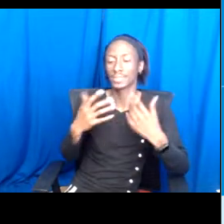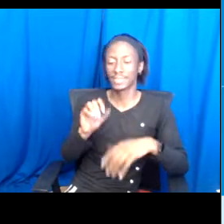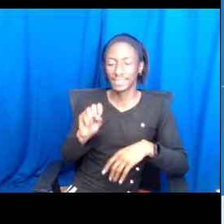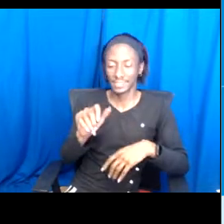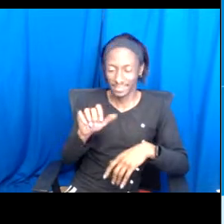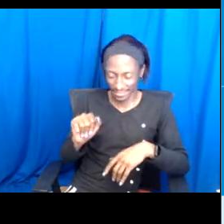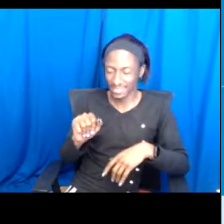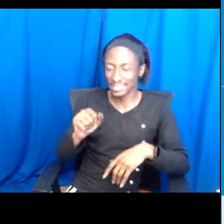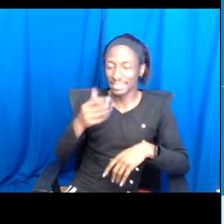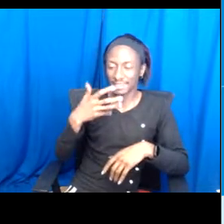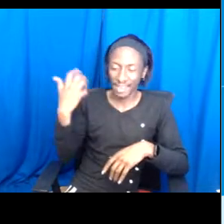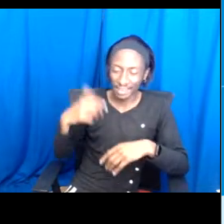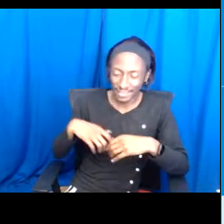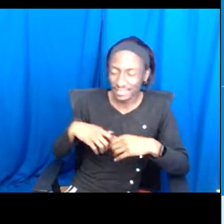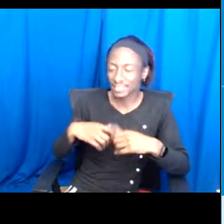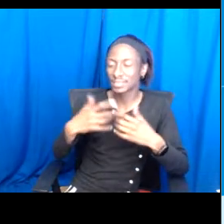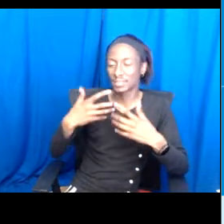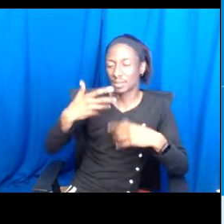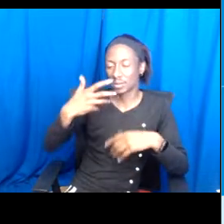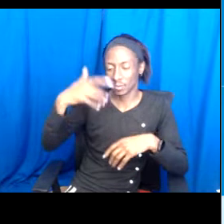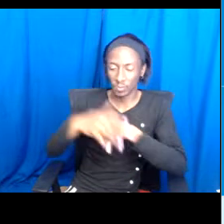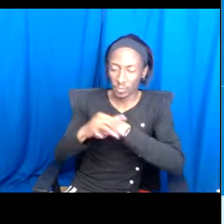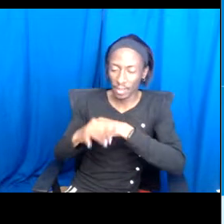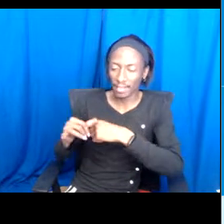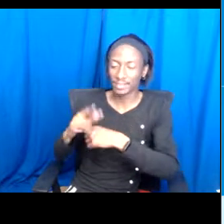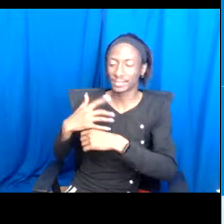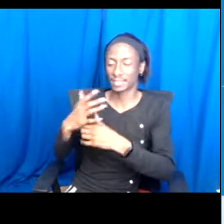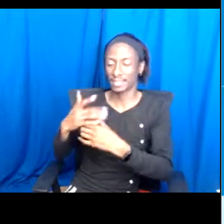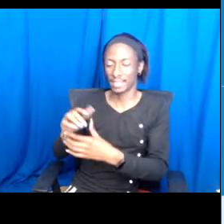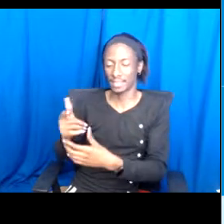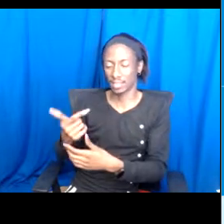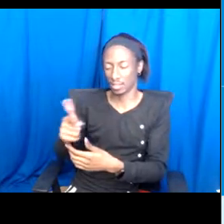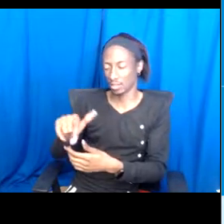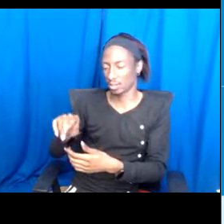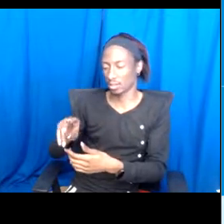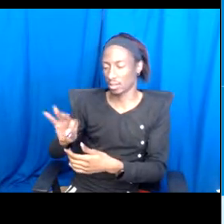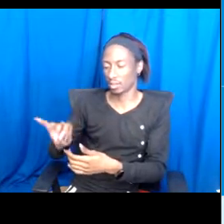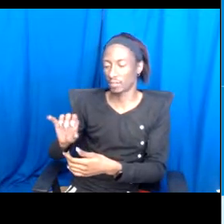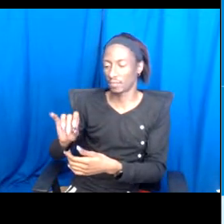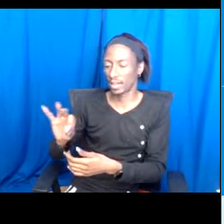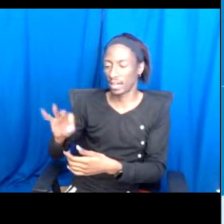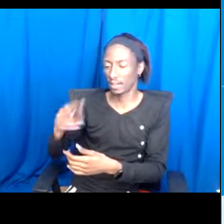whales in the Gulf of Mexico. And I've participated in surveys on the East Coast